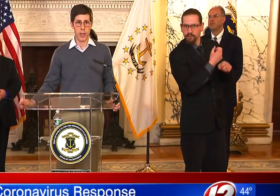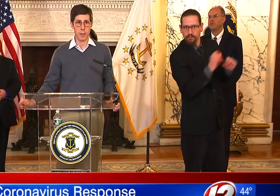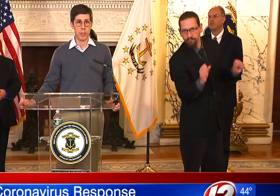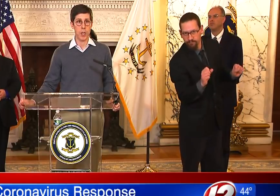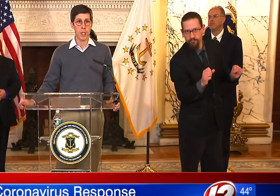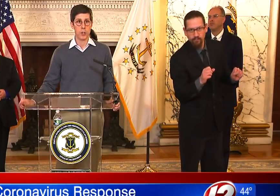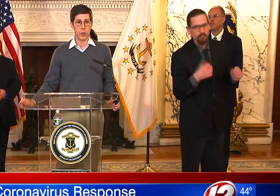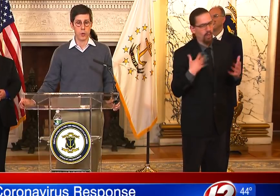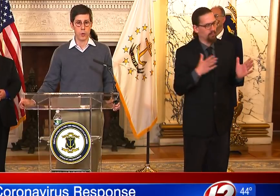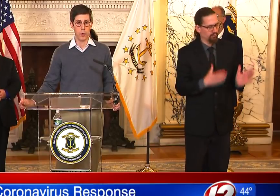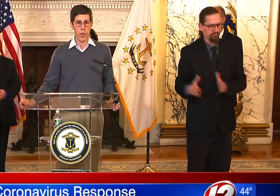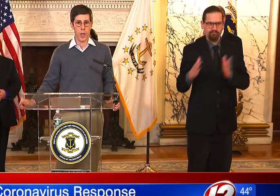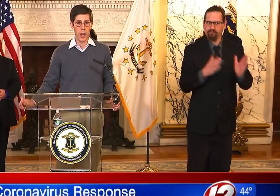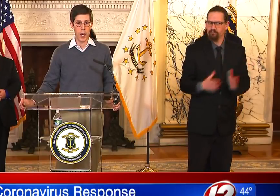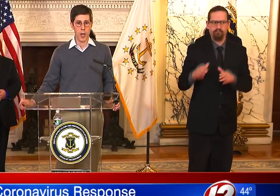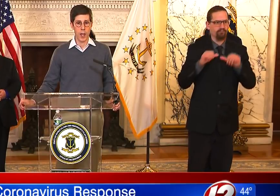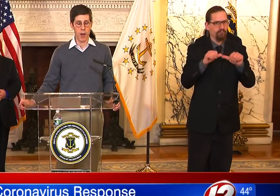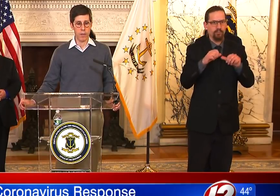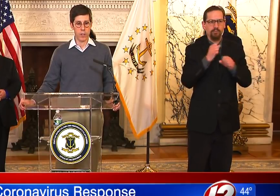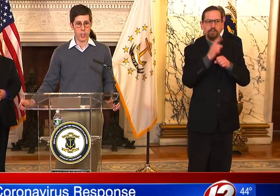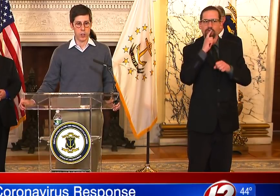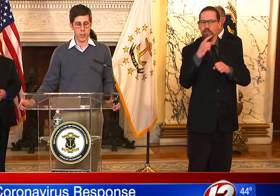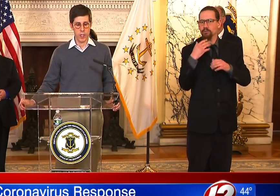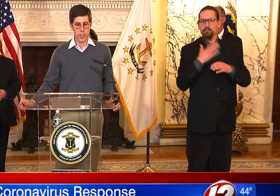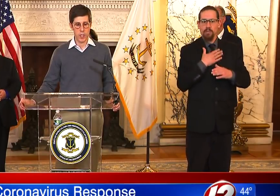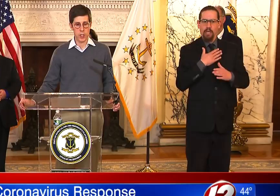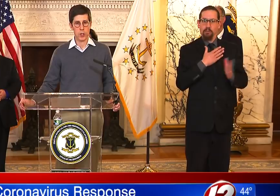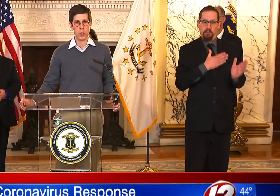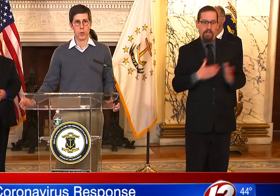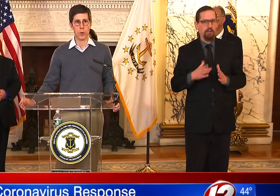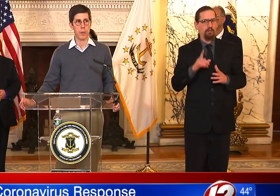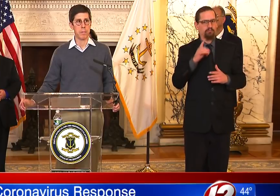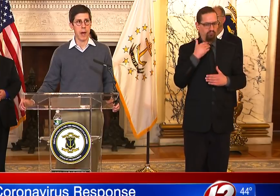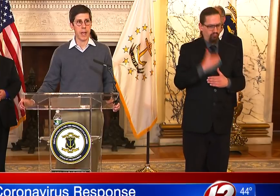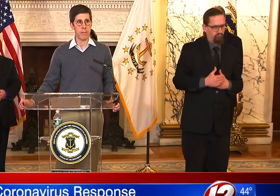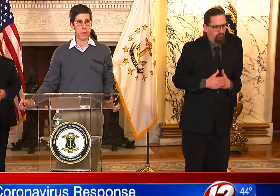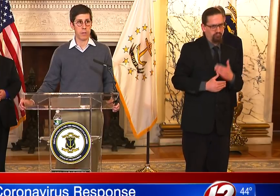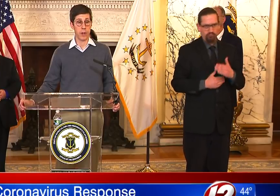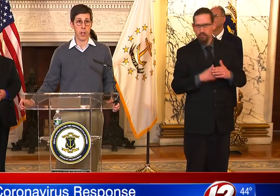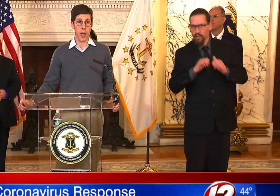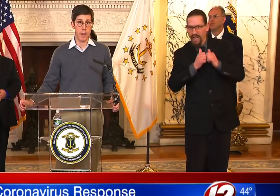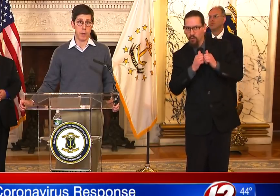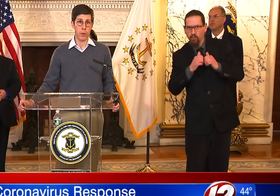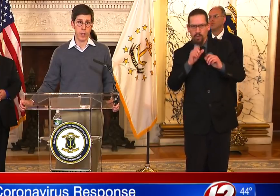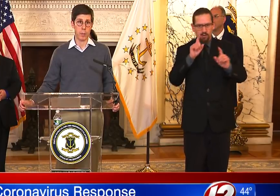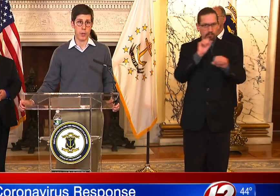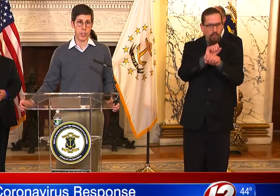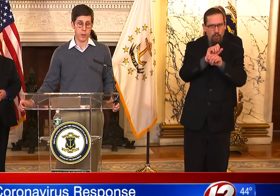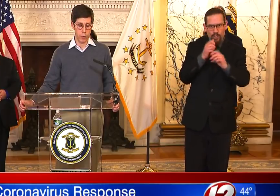AND WE ARE WORKING HARD TO MAKE SURE, WHILE MAINTAINING PUBLIC SAFETY, WE ARE TAKING